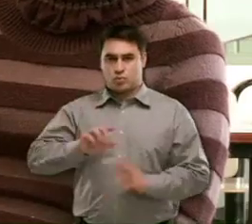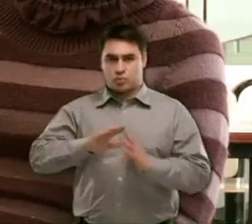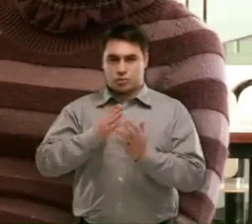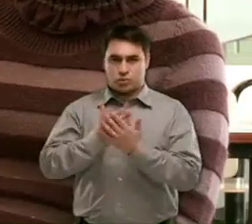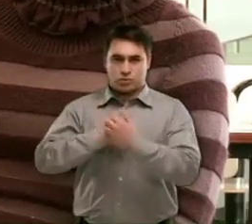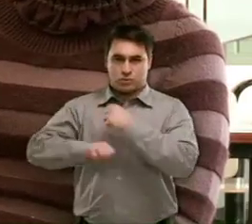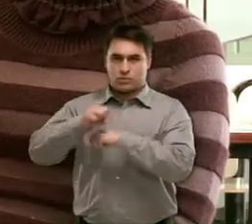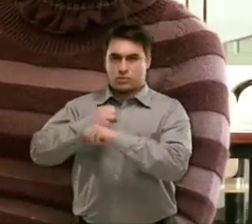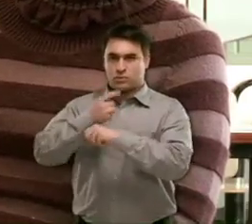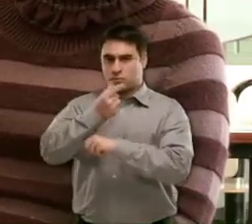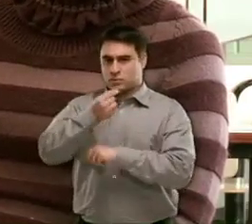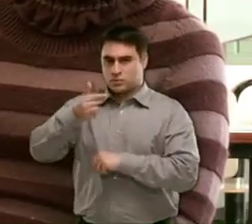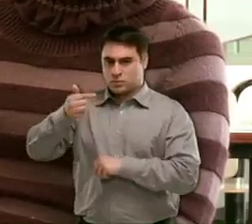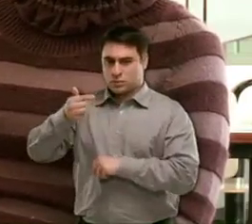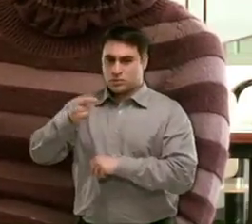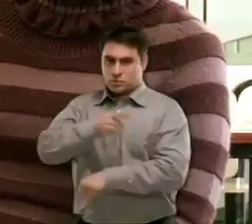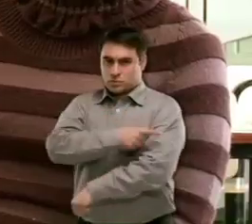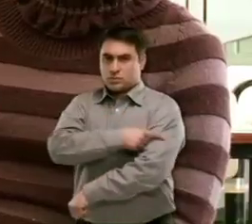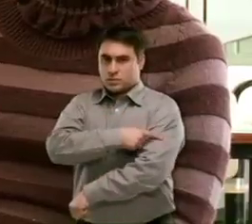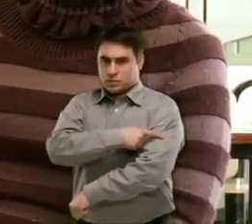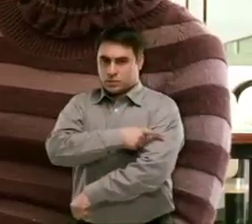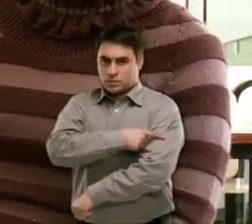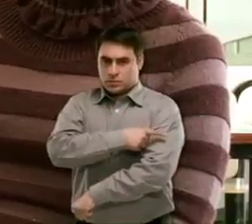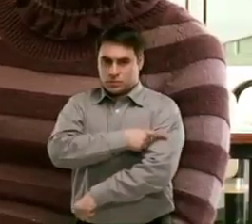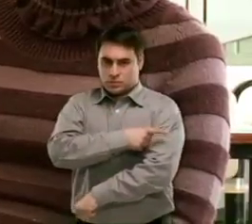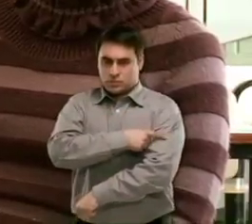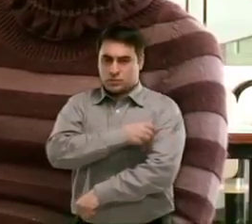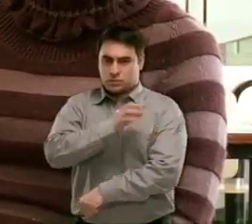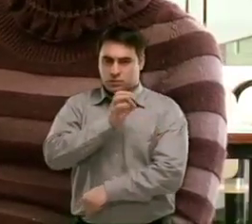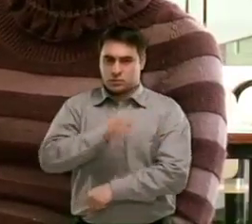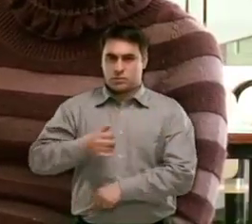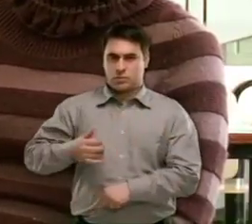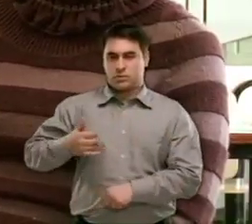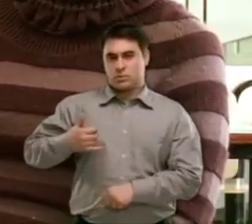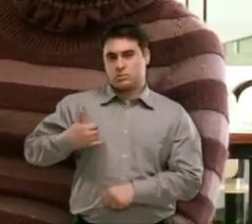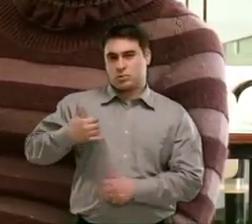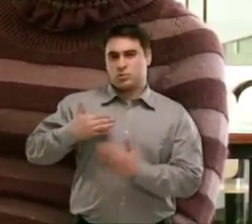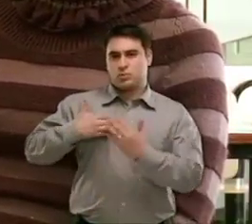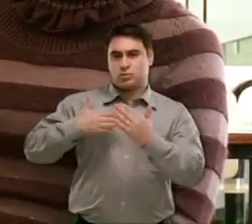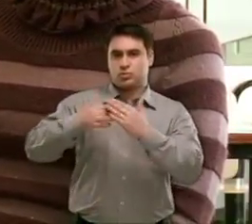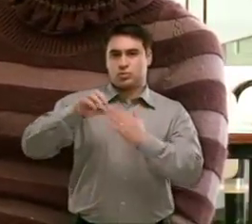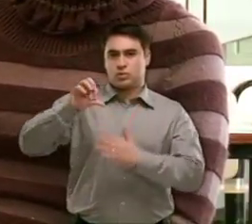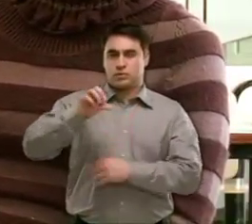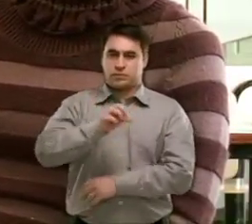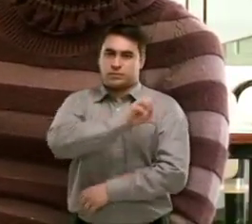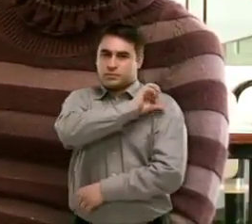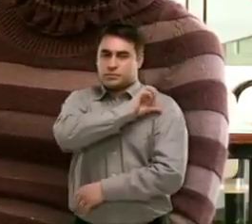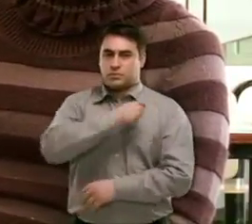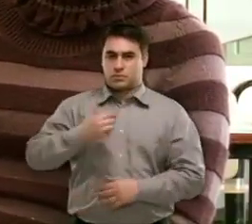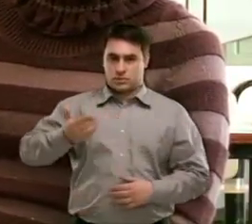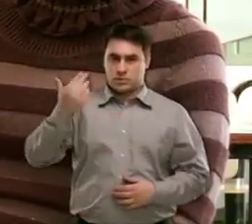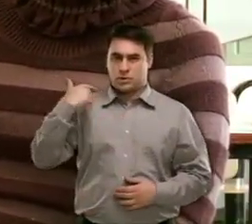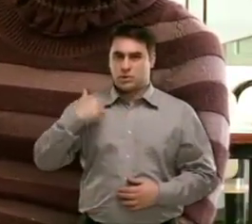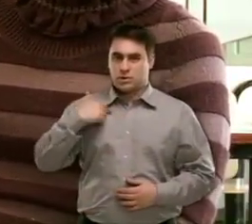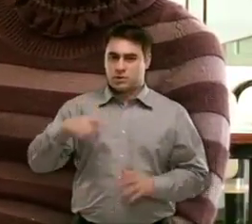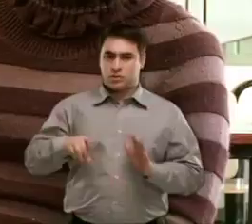Leonardo arrived at the school in 2007, the first of 9 years of elementary school. (ANGÉLICA PATUSSI - TEACHER/ FULL DAY SCHOOL COORDINATOR) (ANGÉLICA PATUSSI - TEACHER/ FULL DAY SCHOOL COORDINATOR) At the time I was the main teacher of his class, back when he first arrived. (ANGÉLICA PATUSSI - TEACHER/ FULL DAY SCHOOL COORDINATOR)